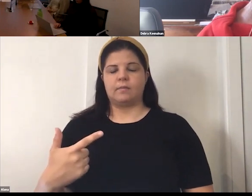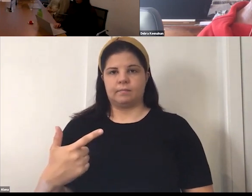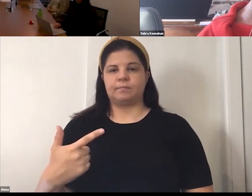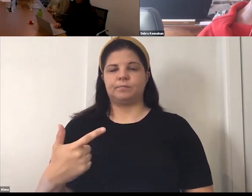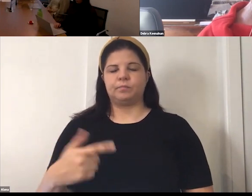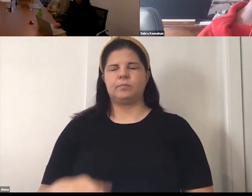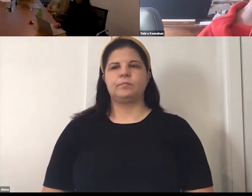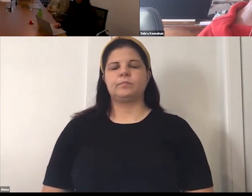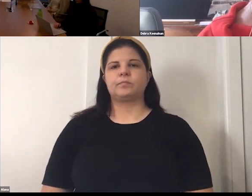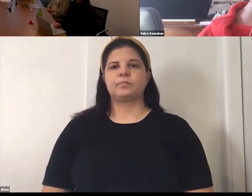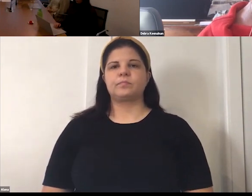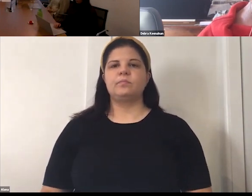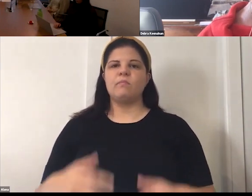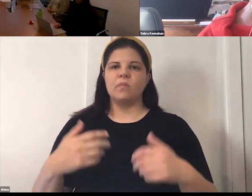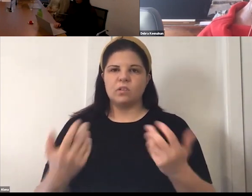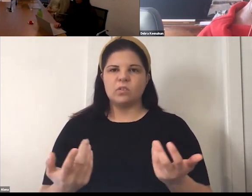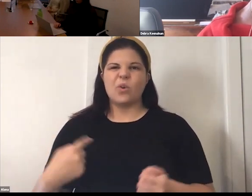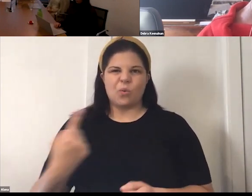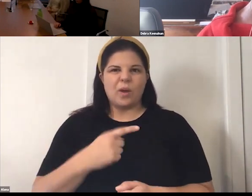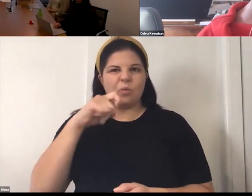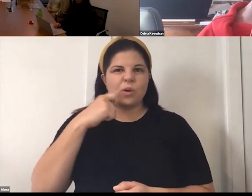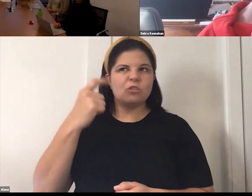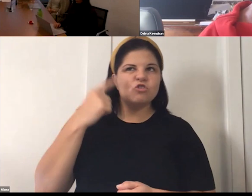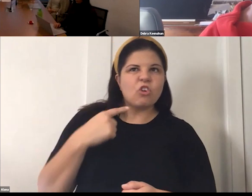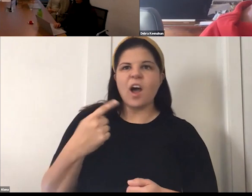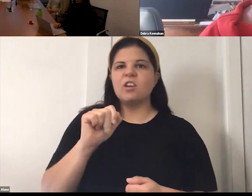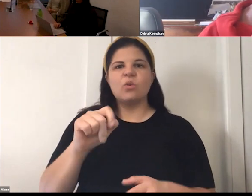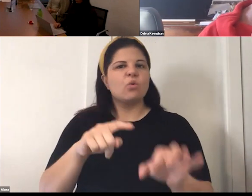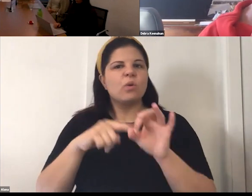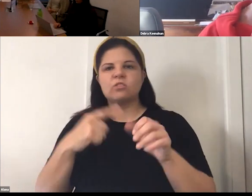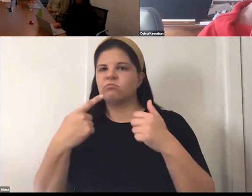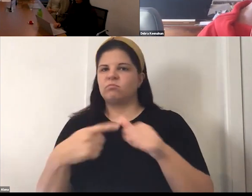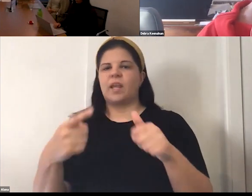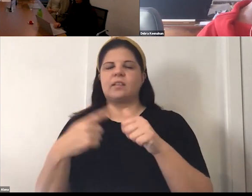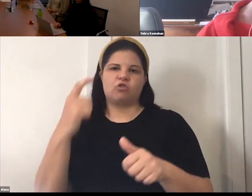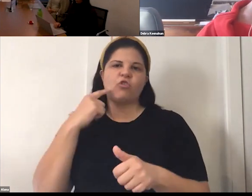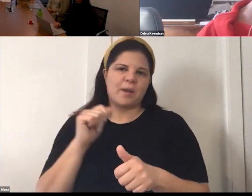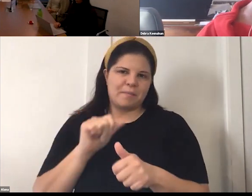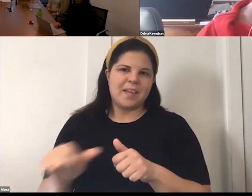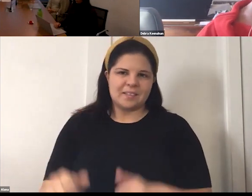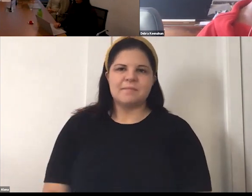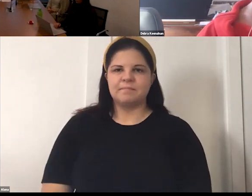And we will attempt to help you in any way that we possibly can.